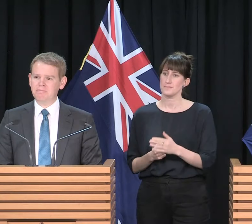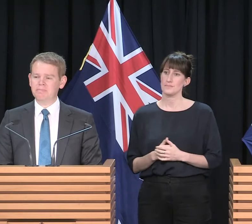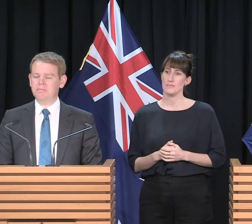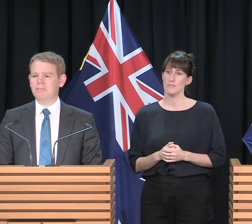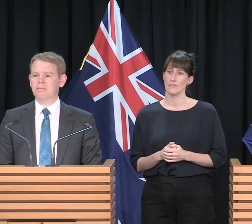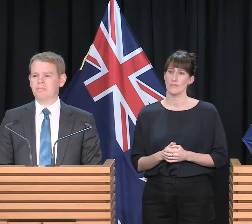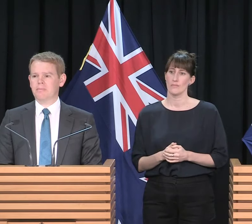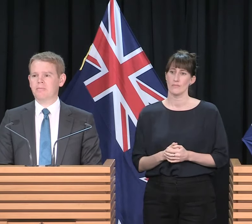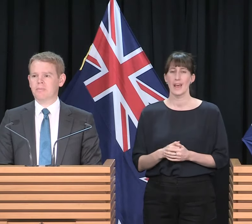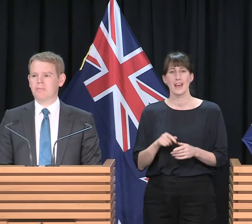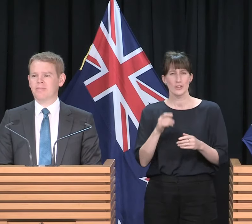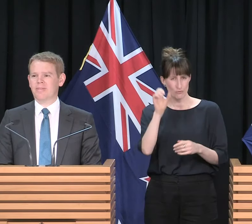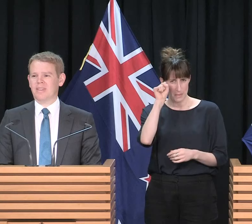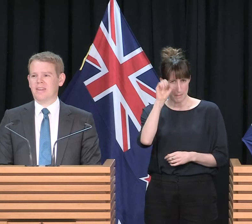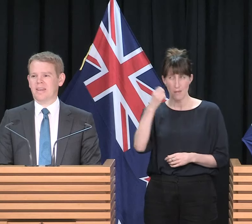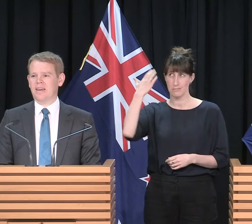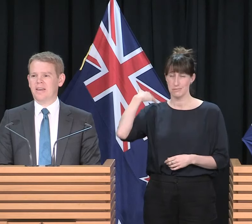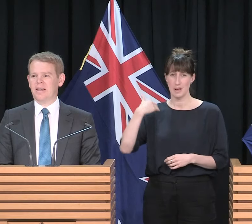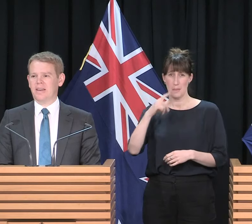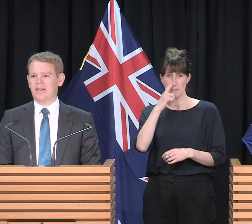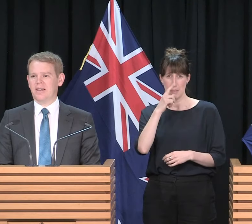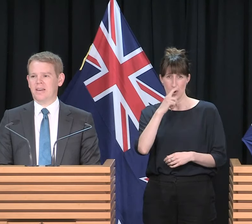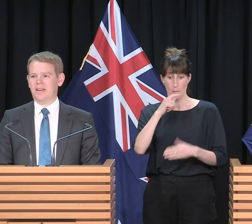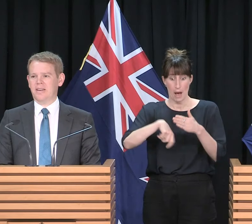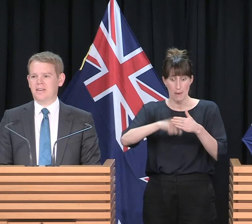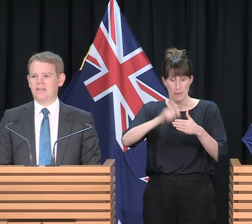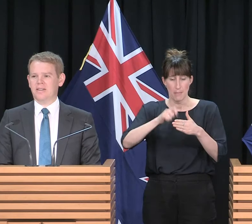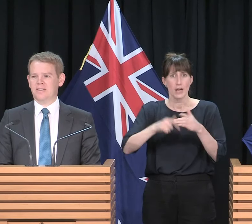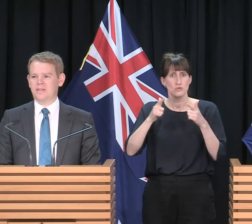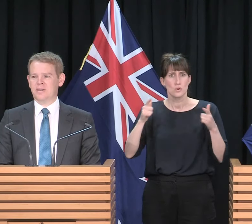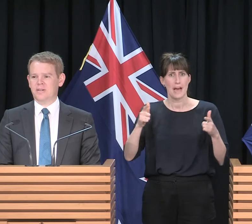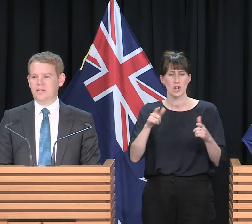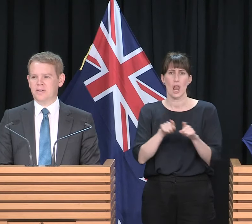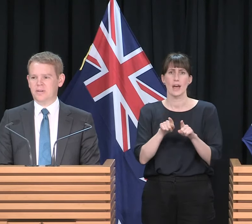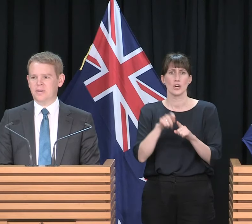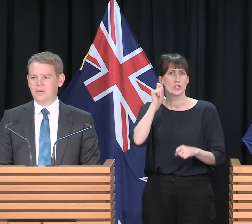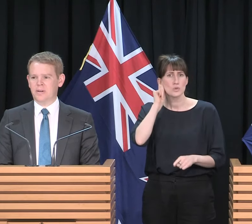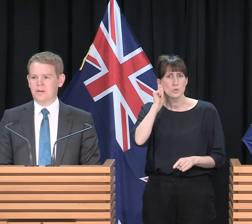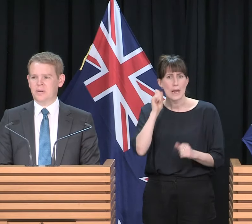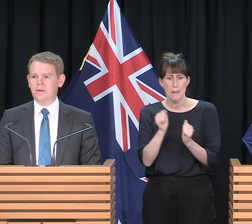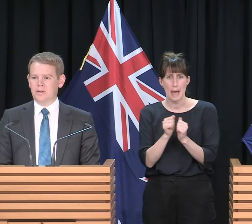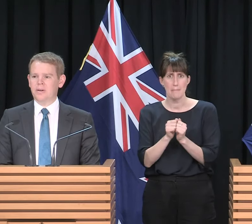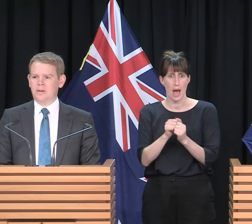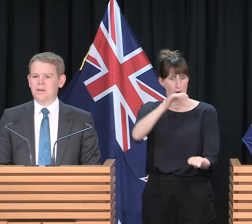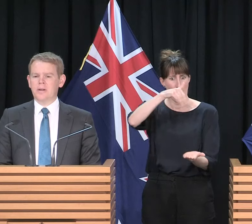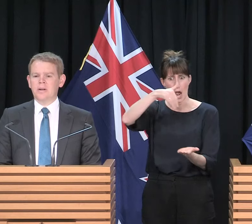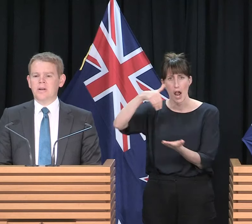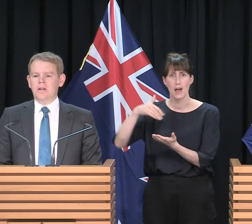that could all change, and it could all change very quickly. That is a statement of fact.